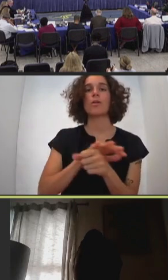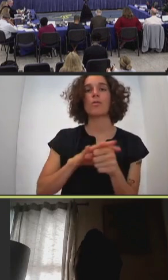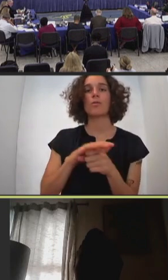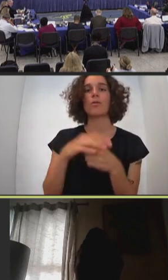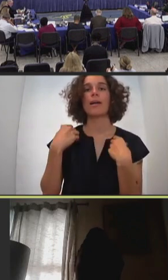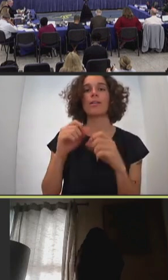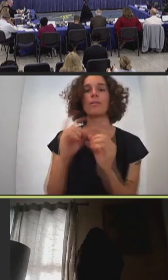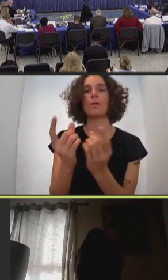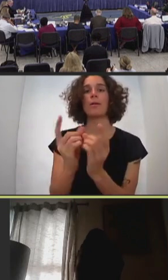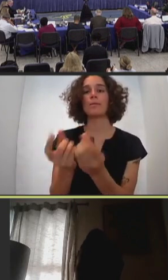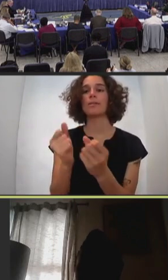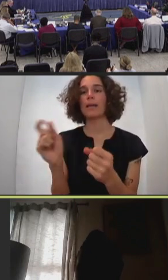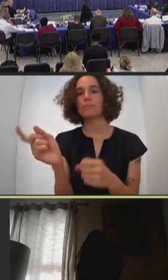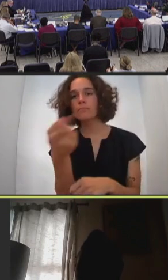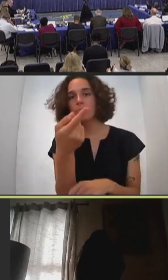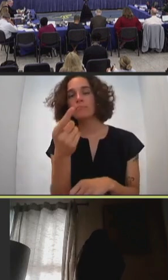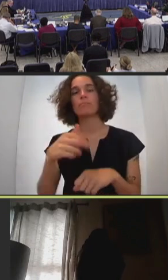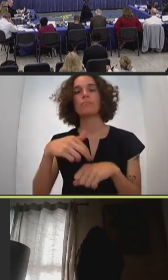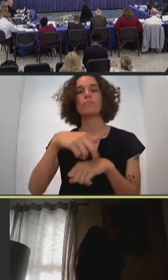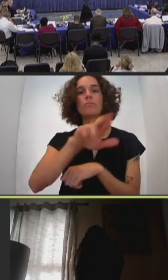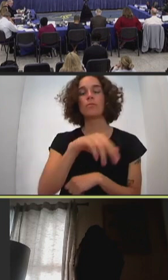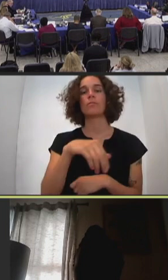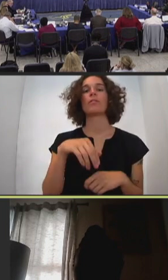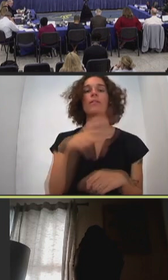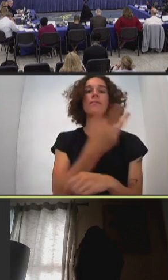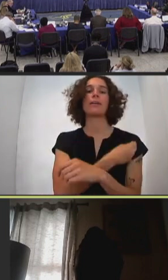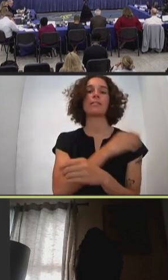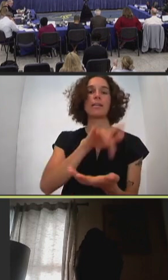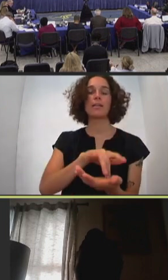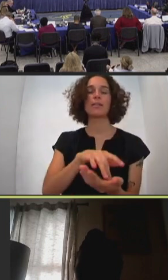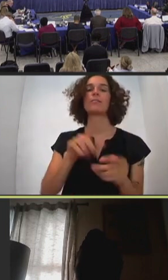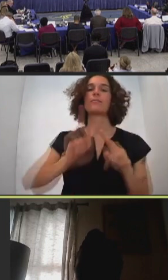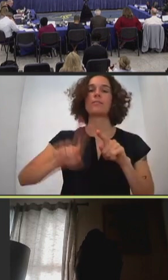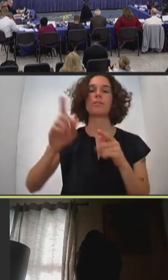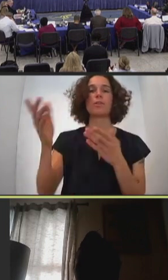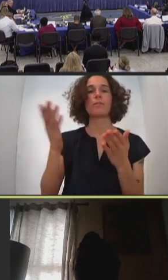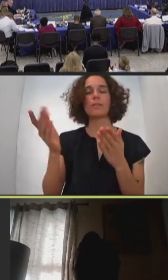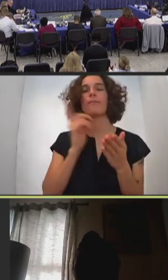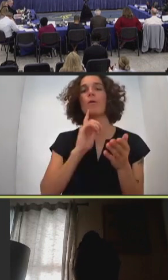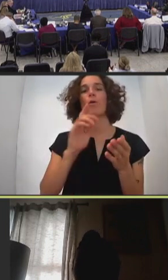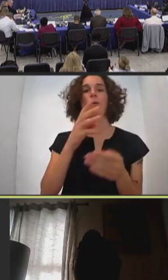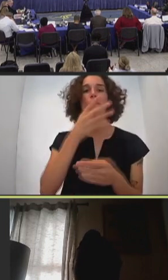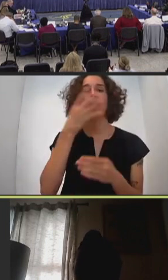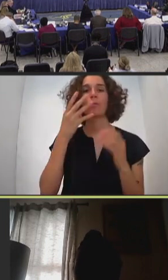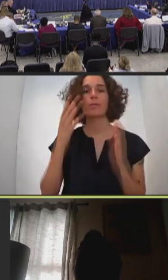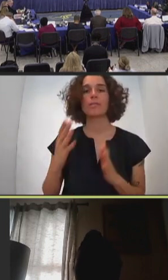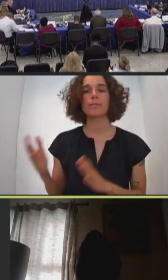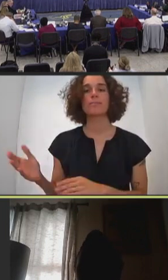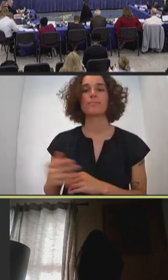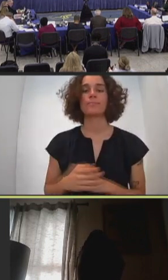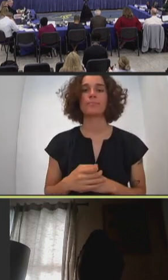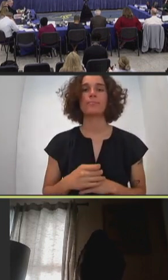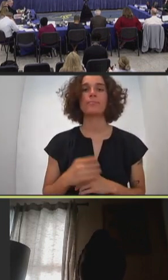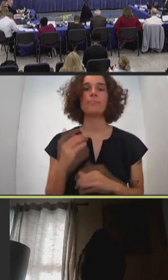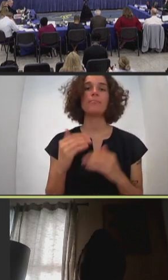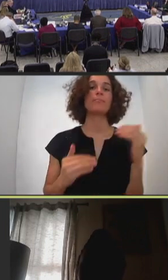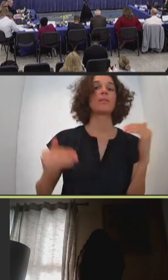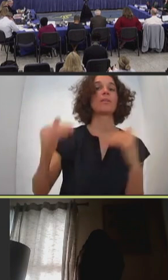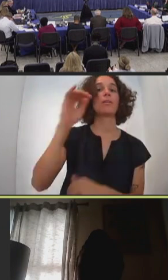vaccine centers and services for migrants. We go beyond that, and we also look into food banks.